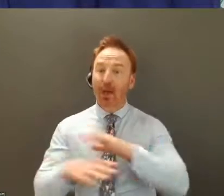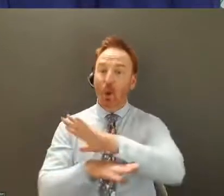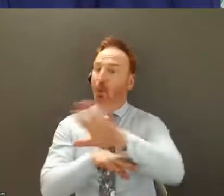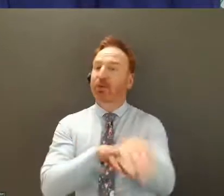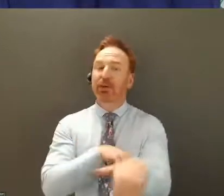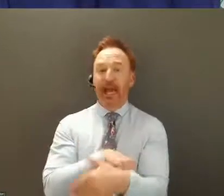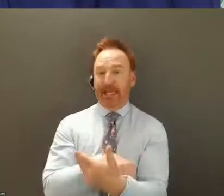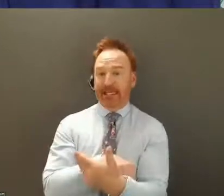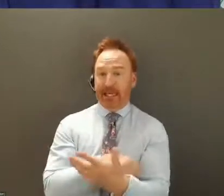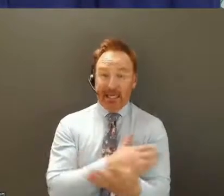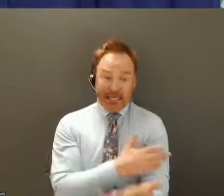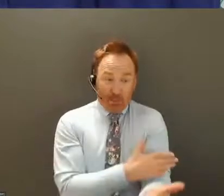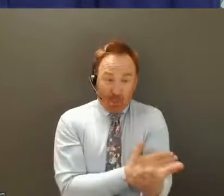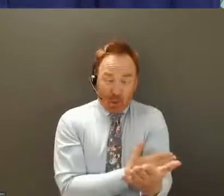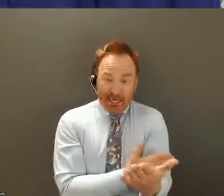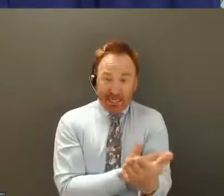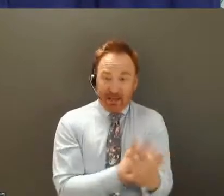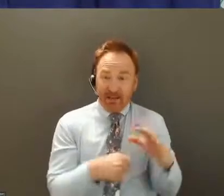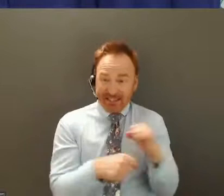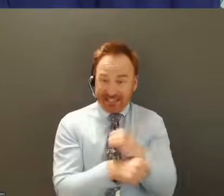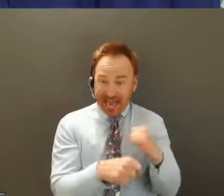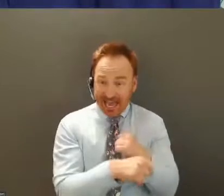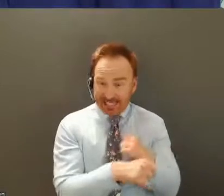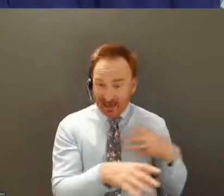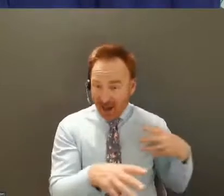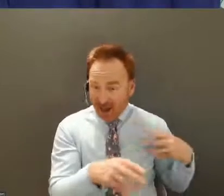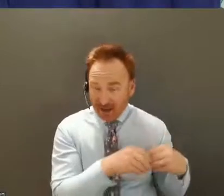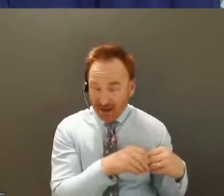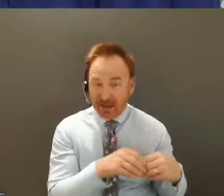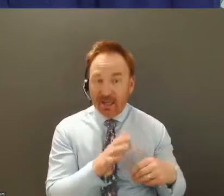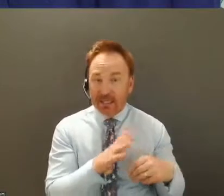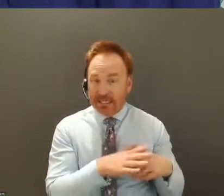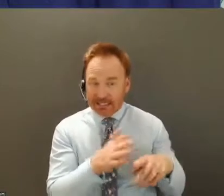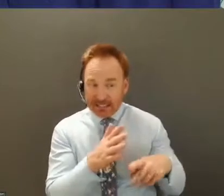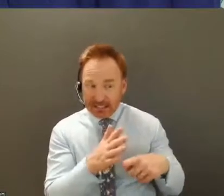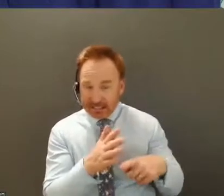events to go a long as public